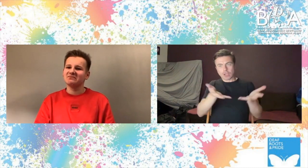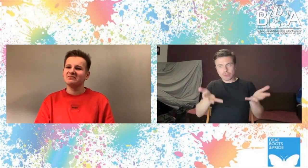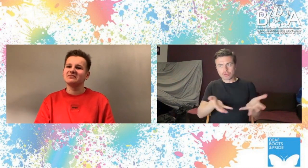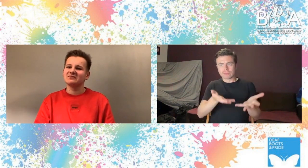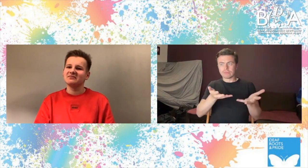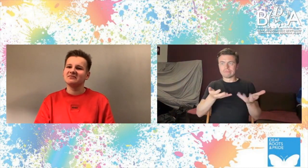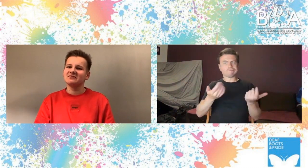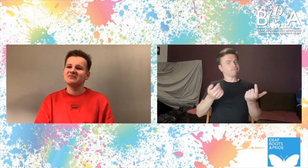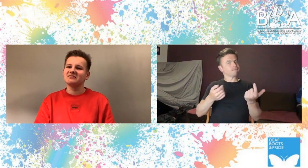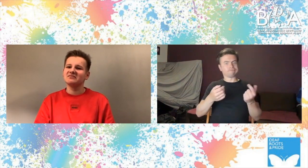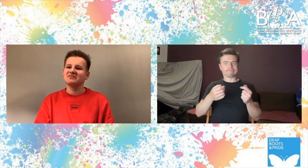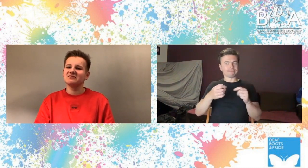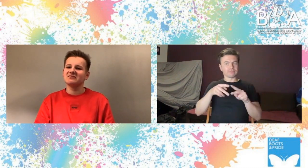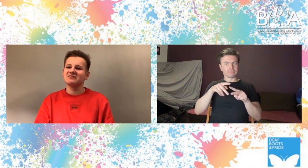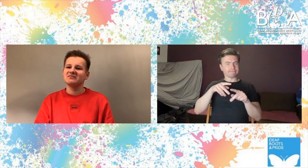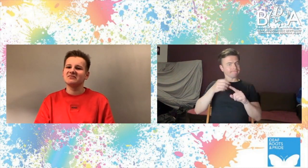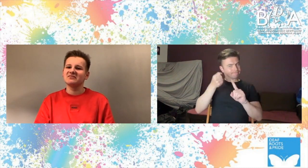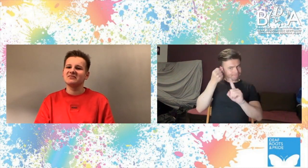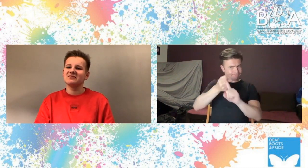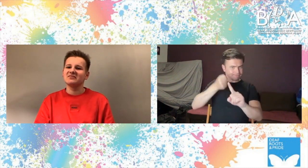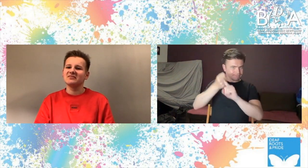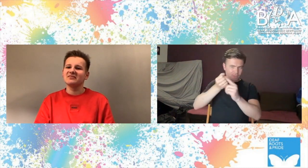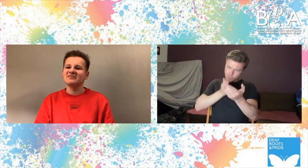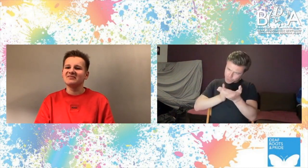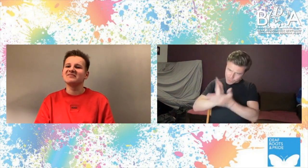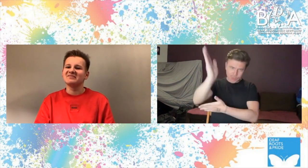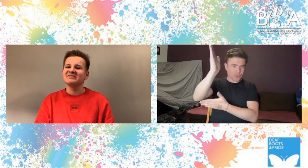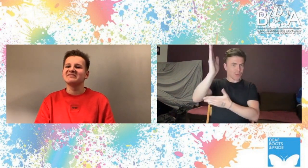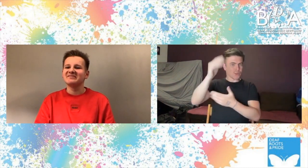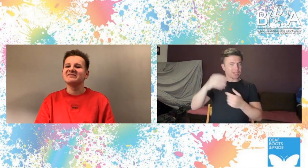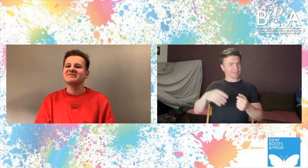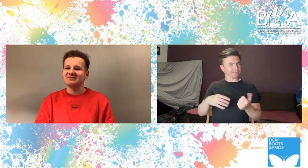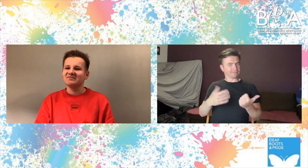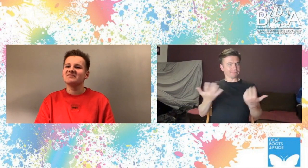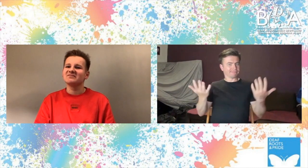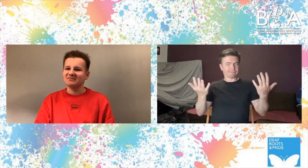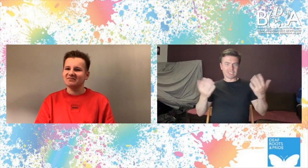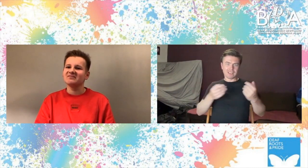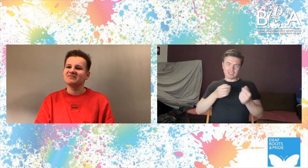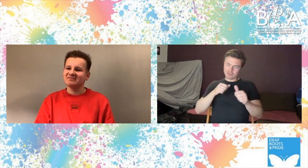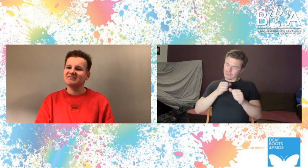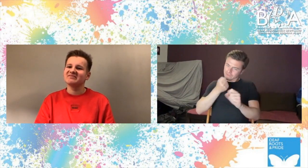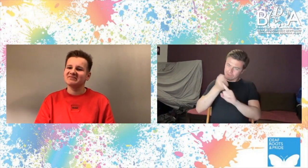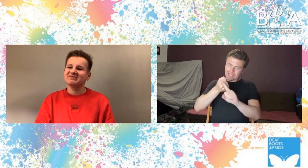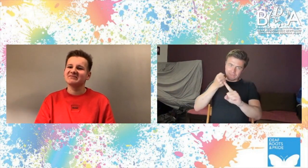encourage them to push through and go for it. Fight for what you want because